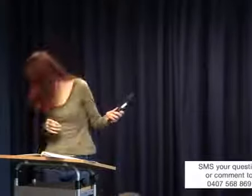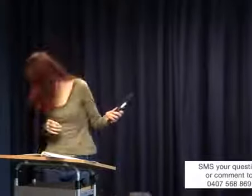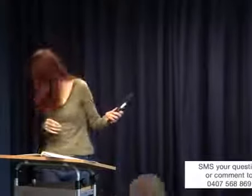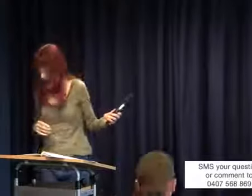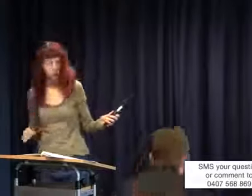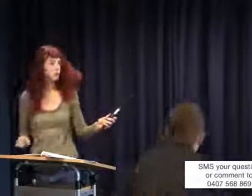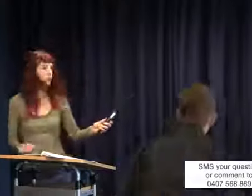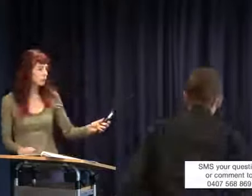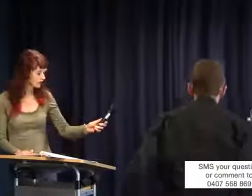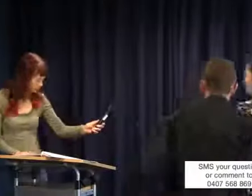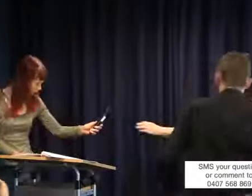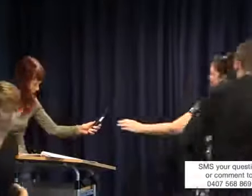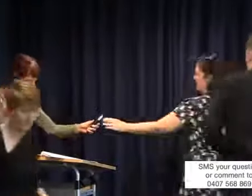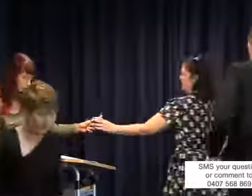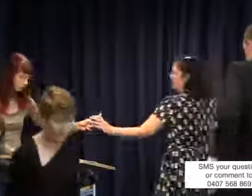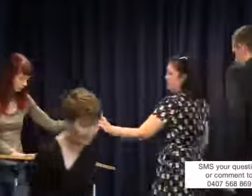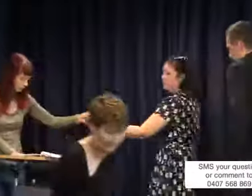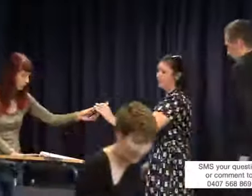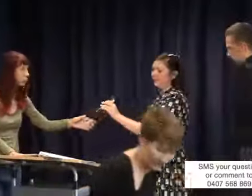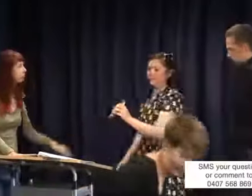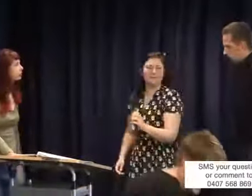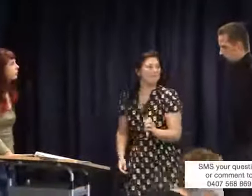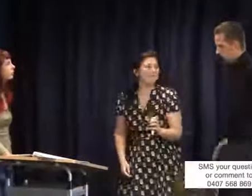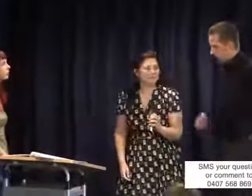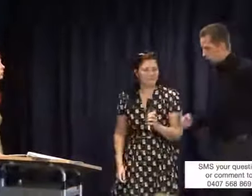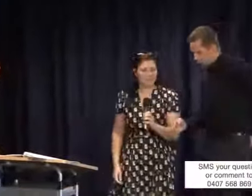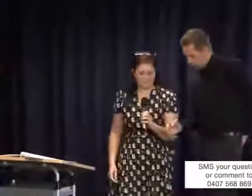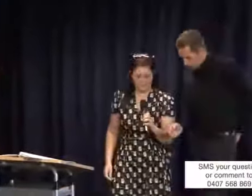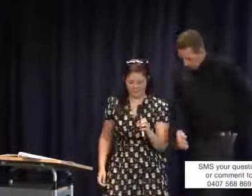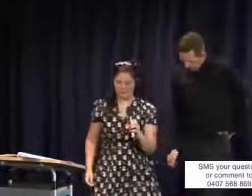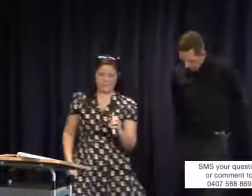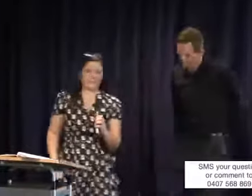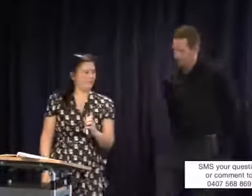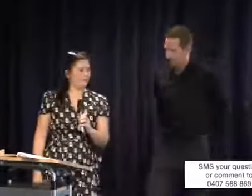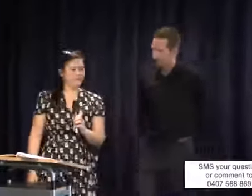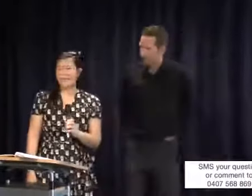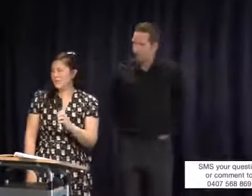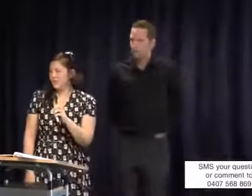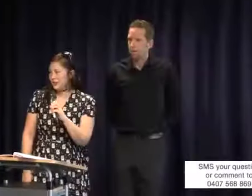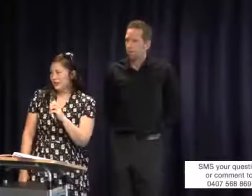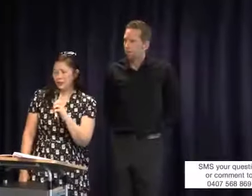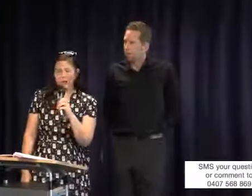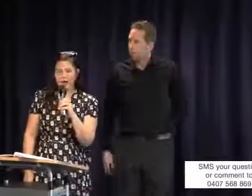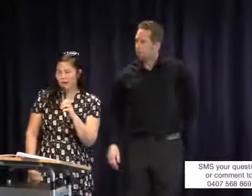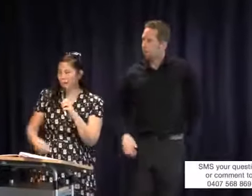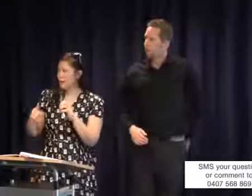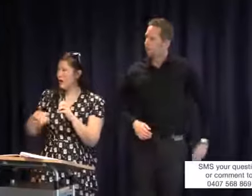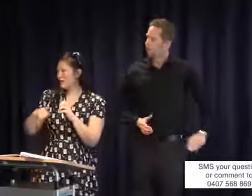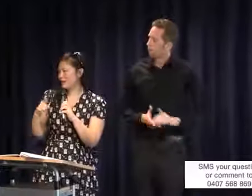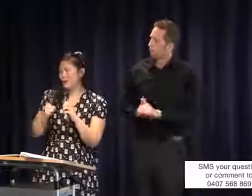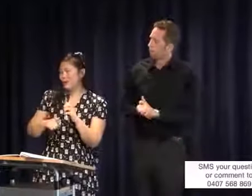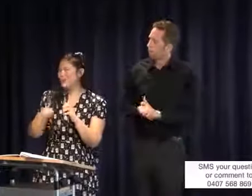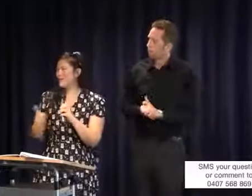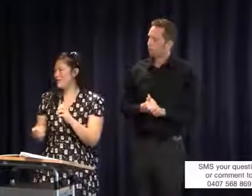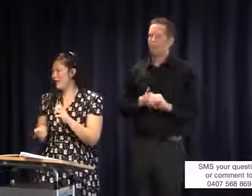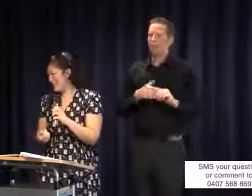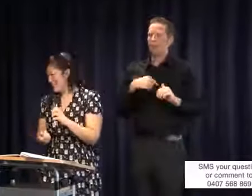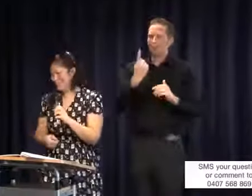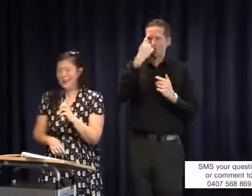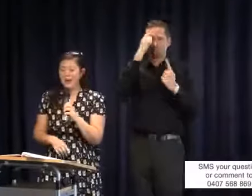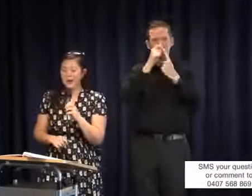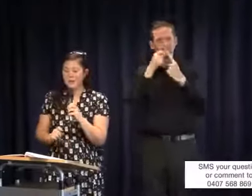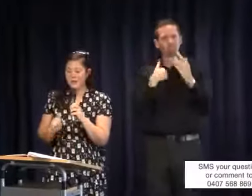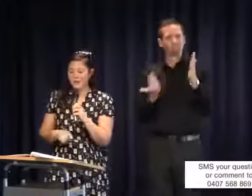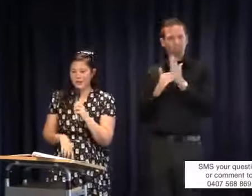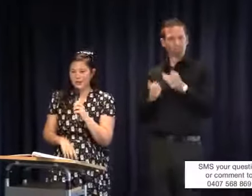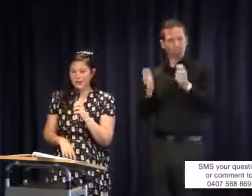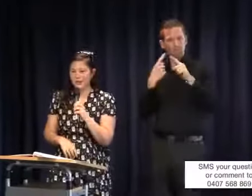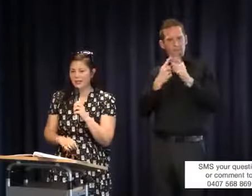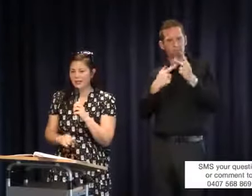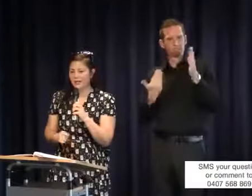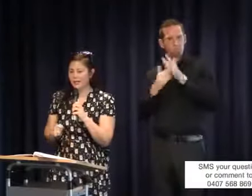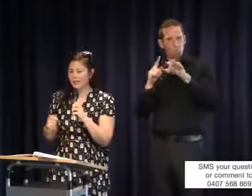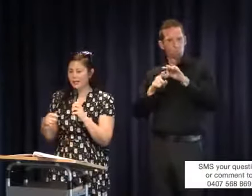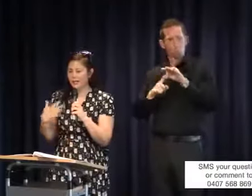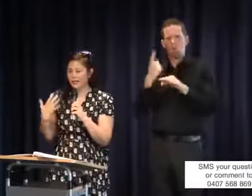Just one point and one question. The first point that I would like to make is you have